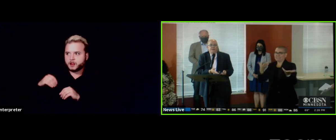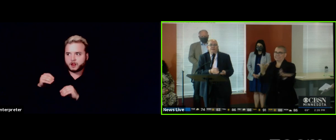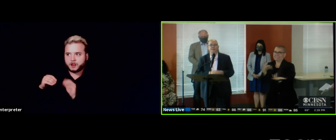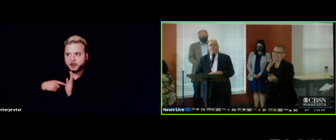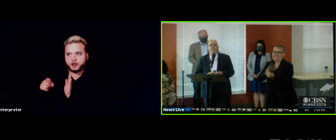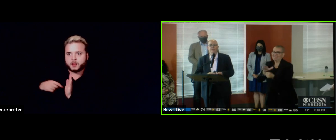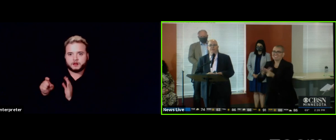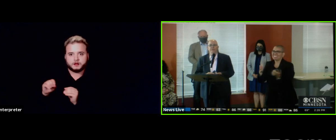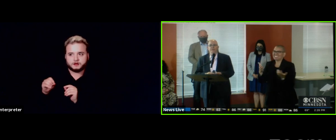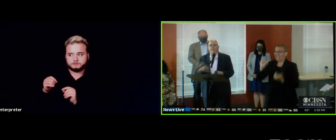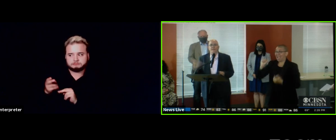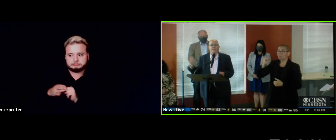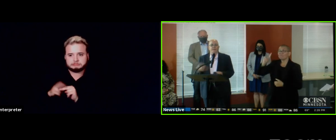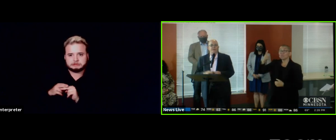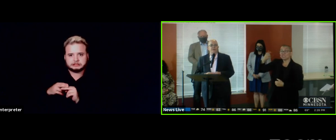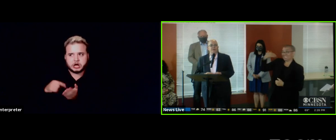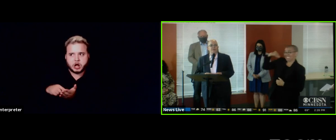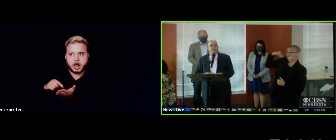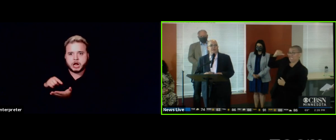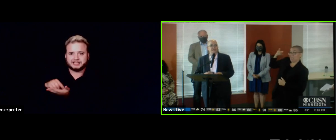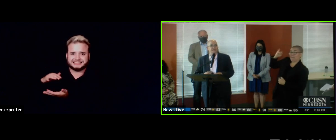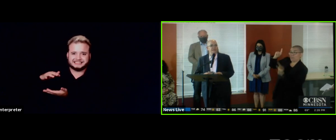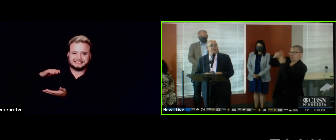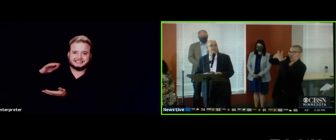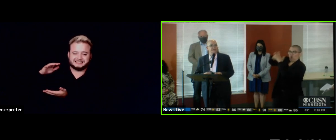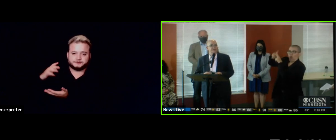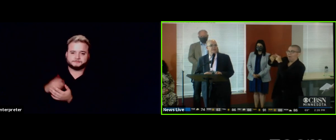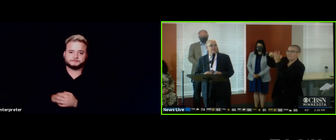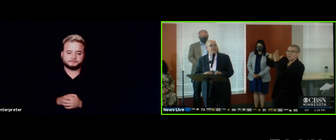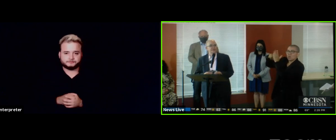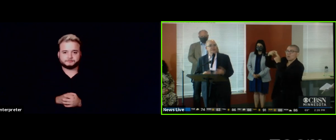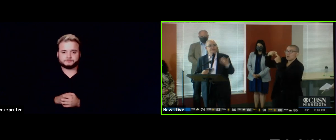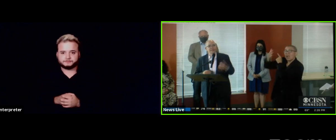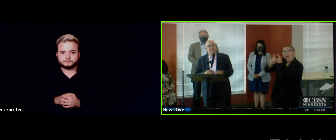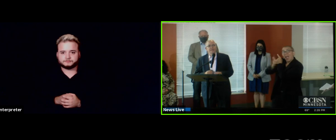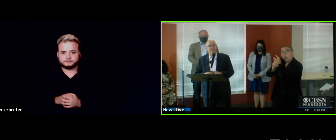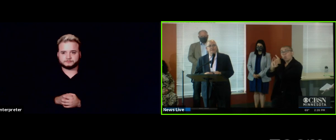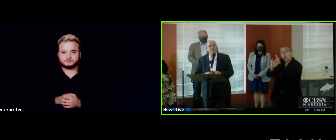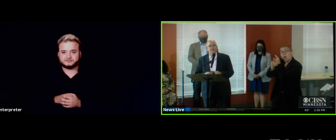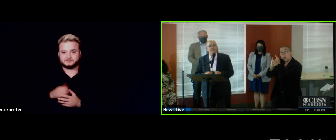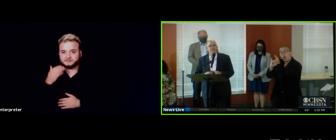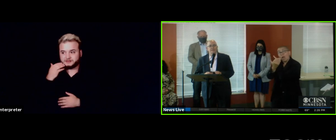when they couldn't pay and now you know we're staring at August first and then as the Governor